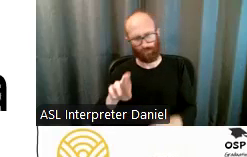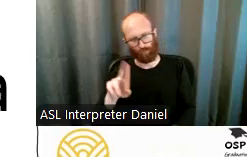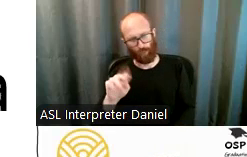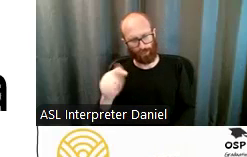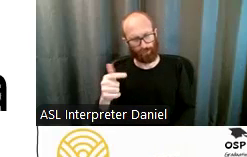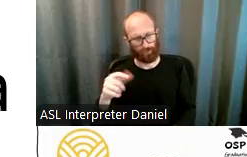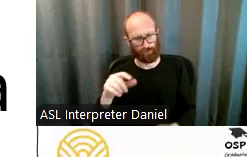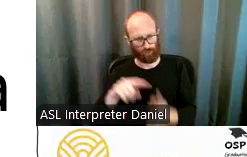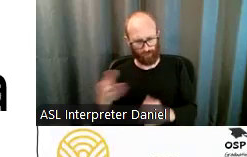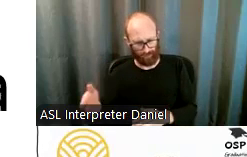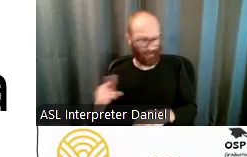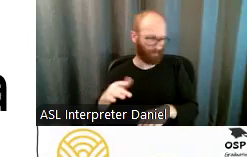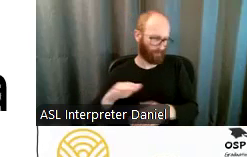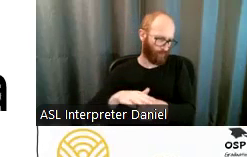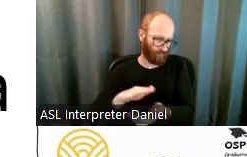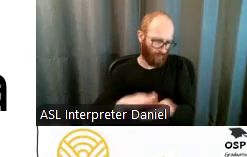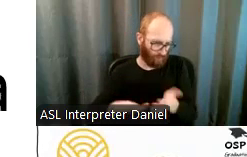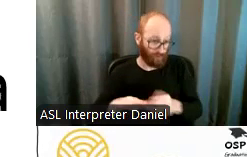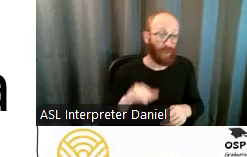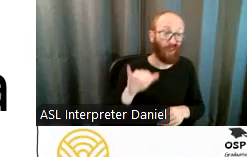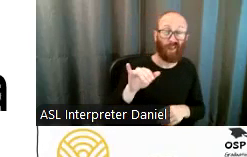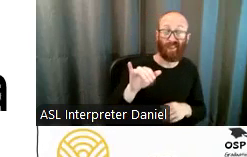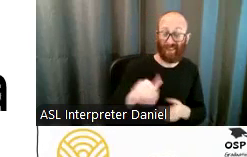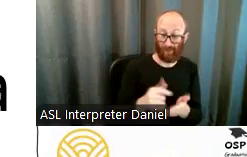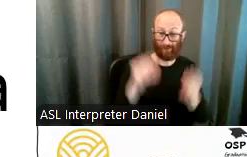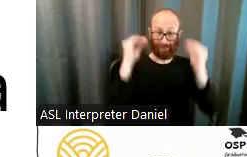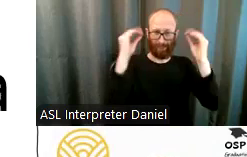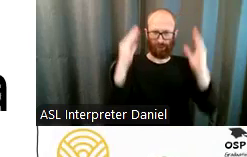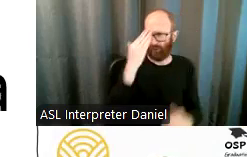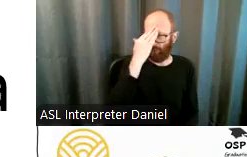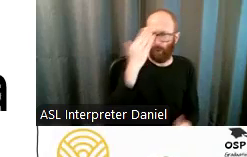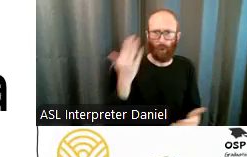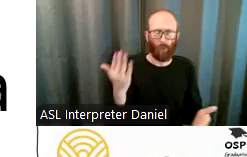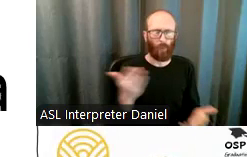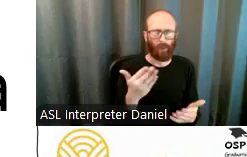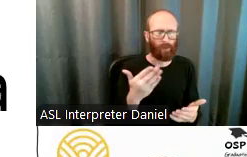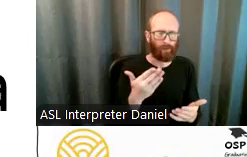school systems and Educators know what makes the most sense to offer at their